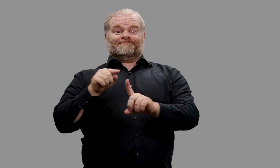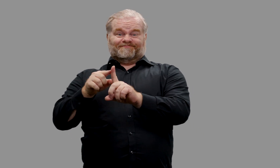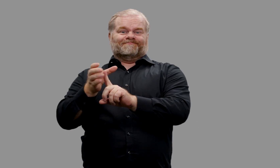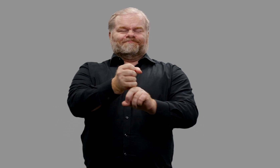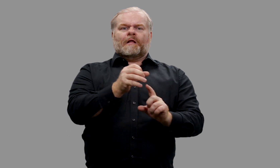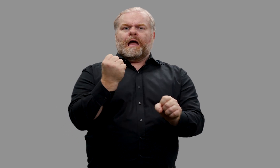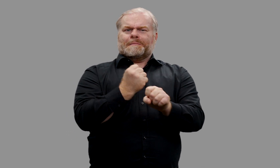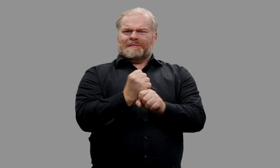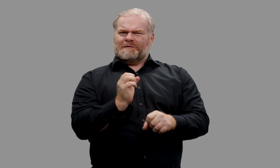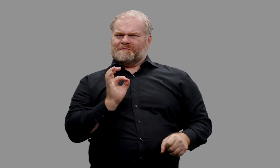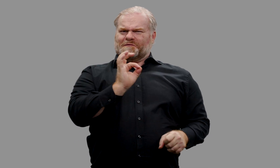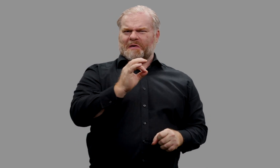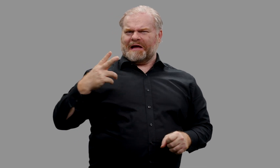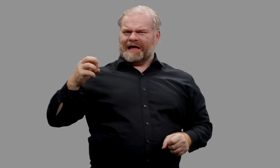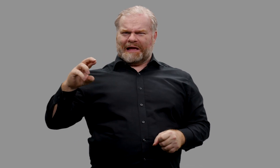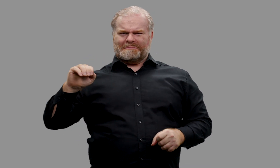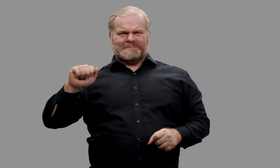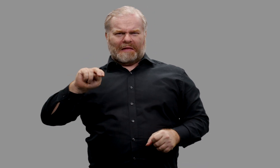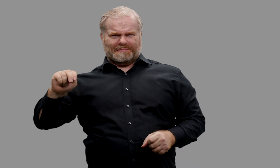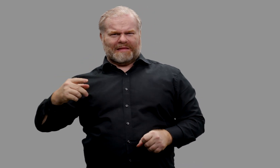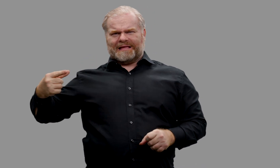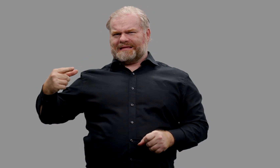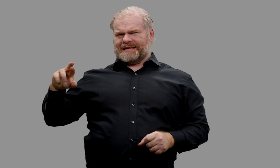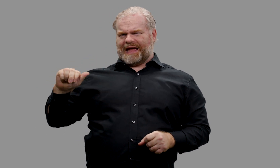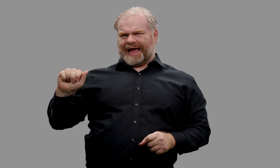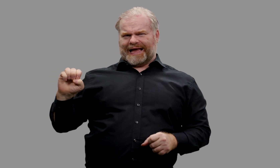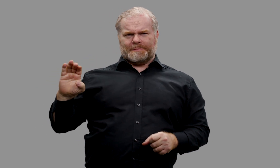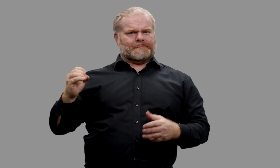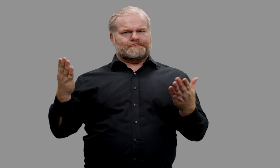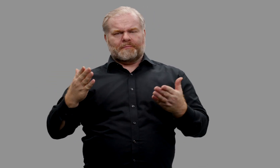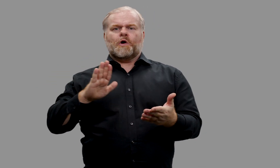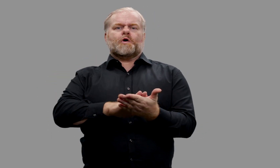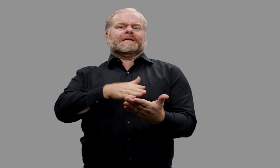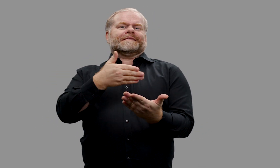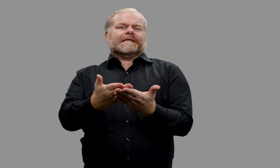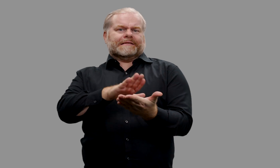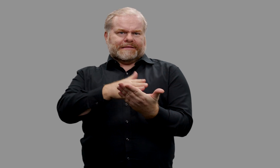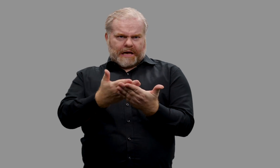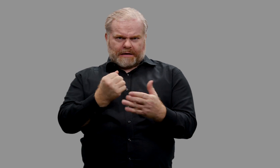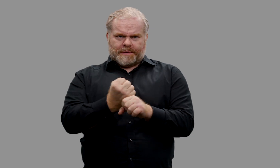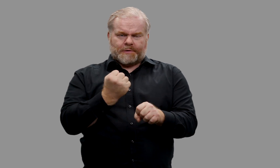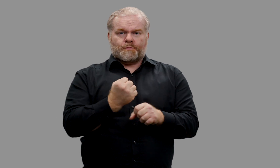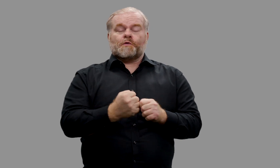and worked as a translator for him.